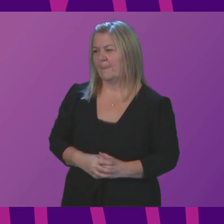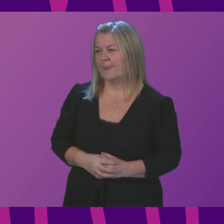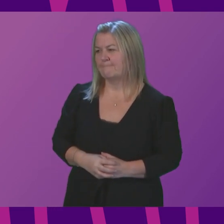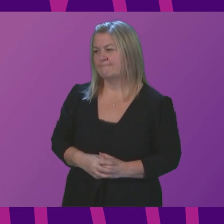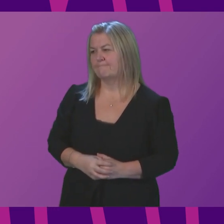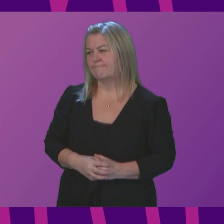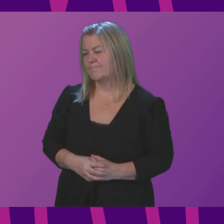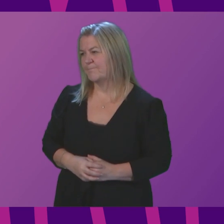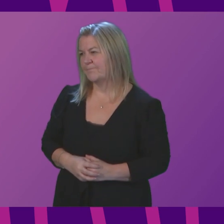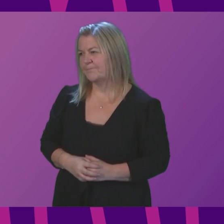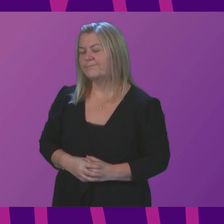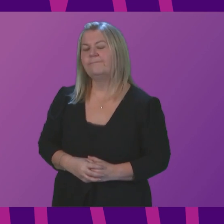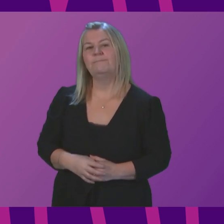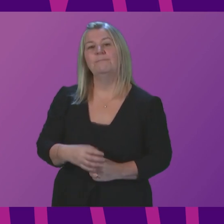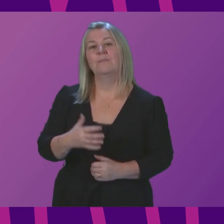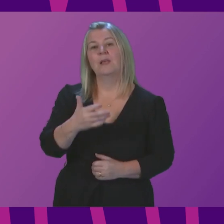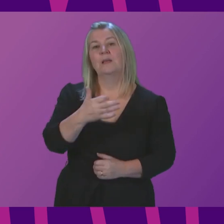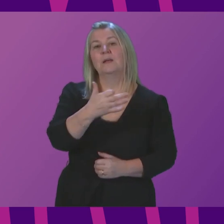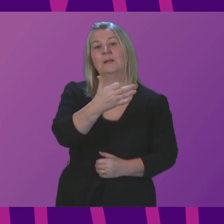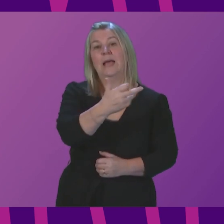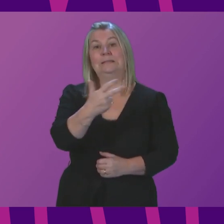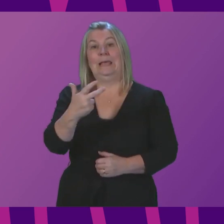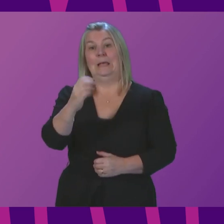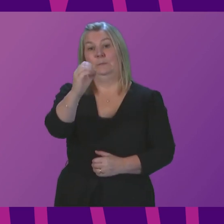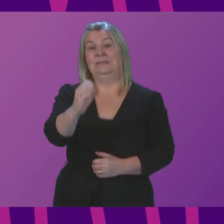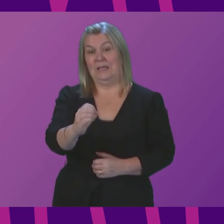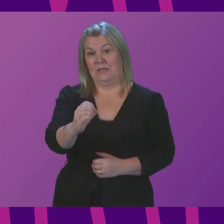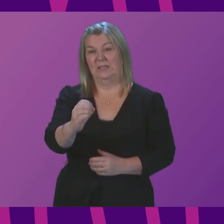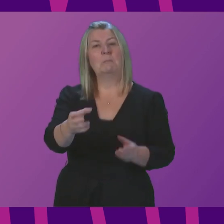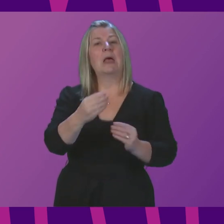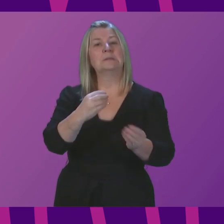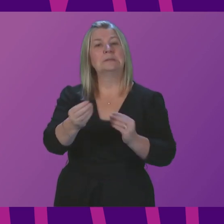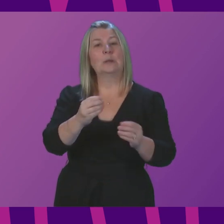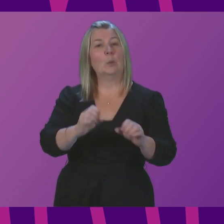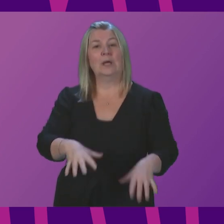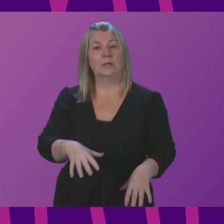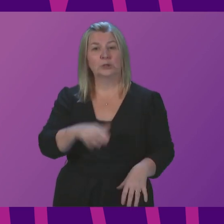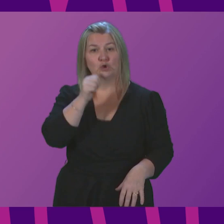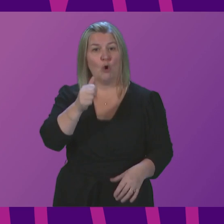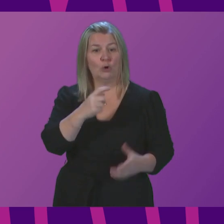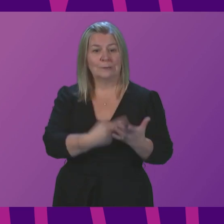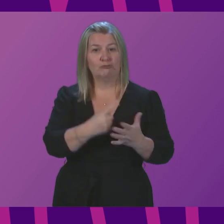Given that 98 per cent of plastic waste is not recycled here, will the First Minister